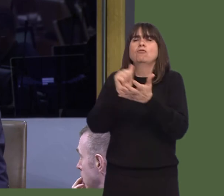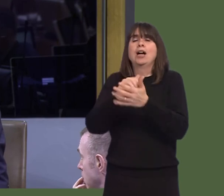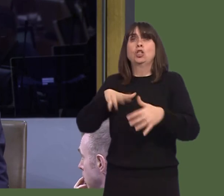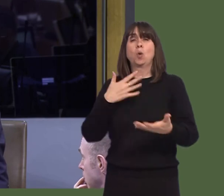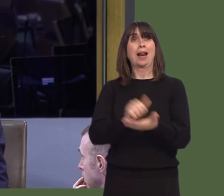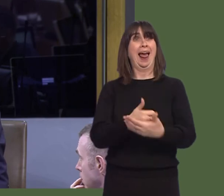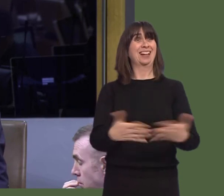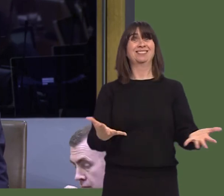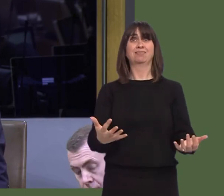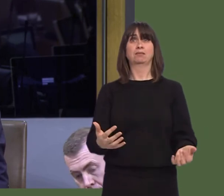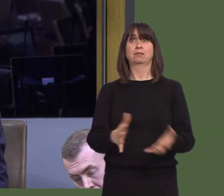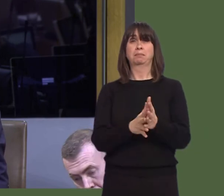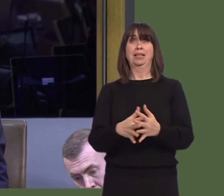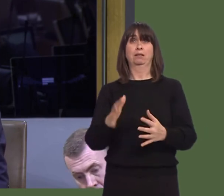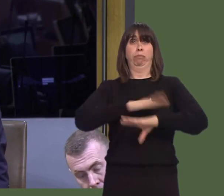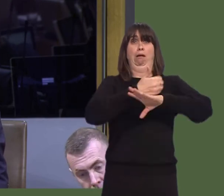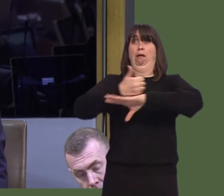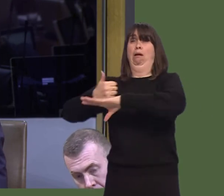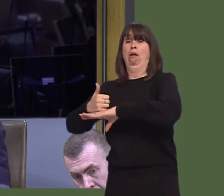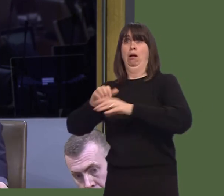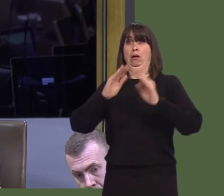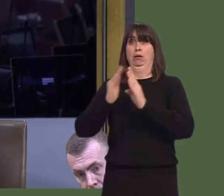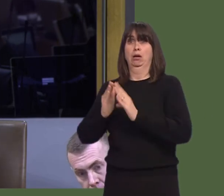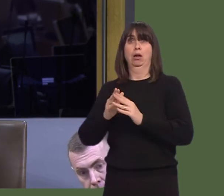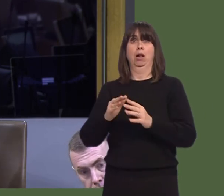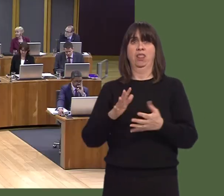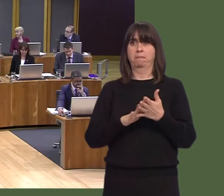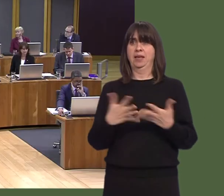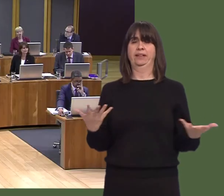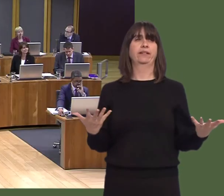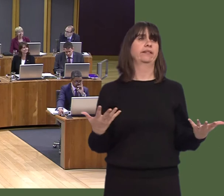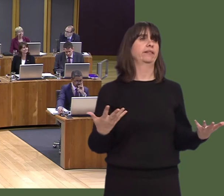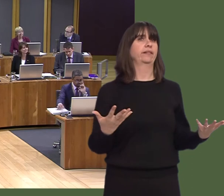Wales? A £70 million deficitóhow on earth is that deficit going to be brought back under control